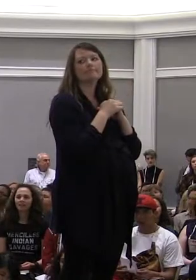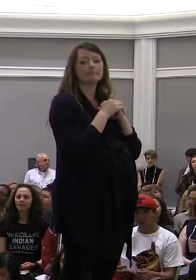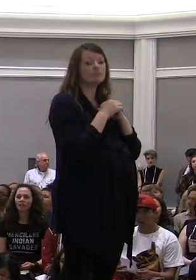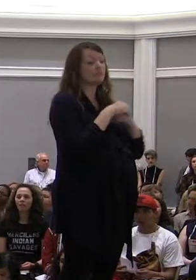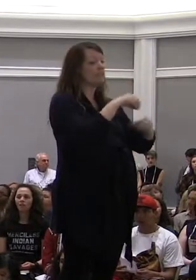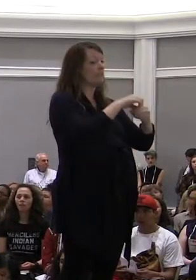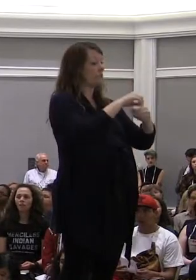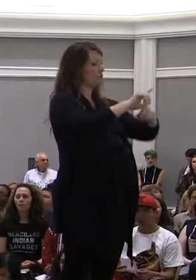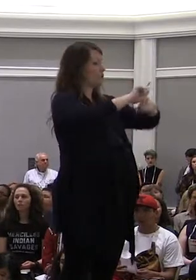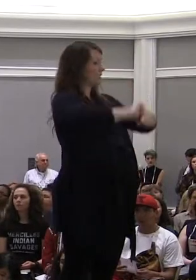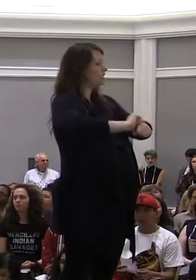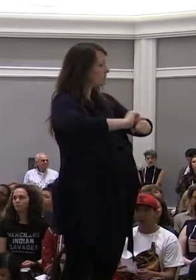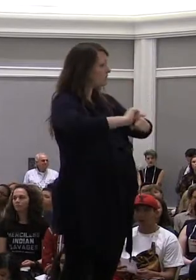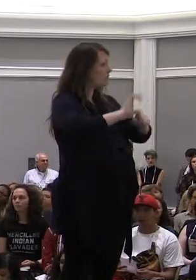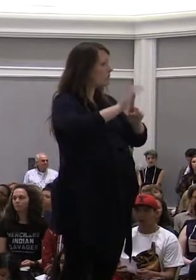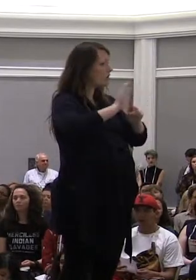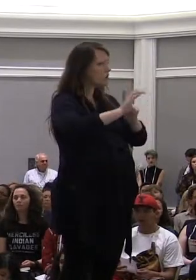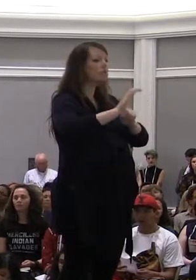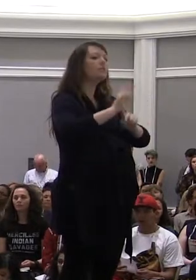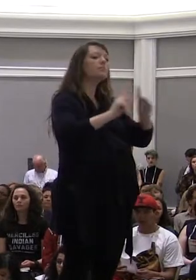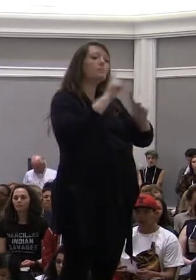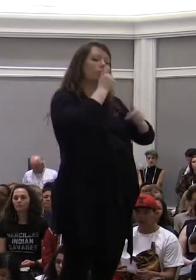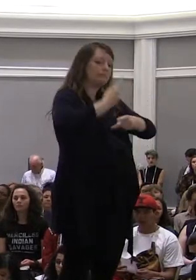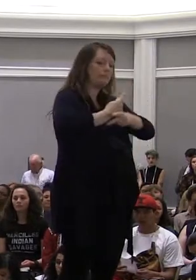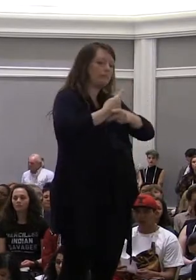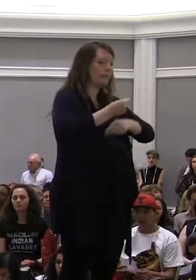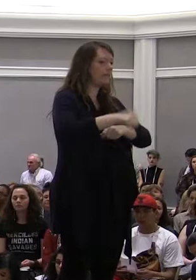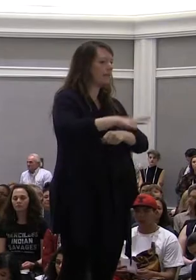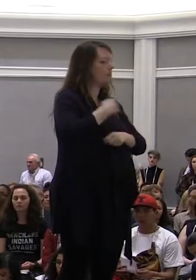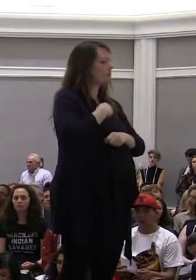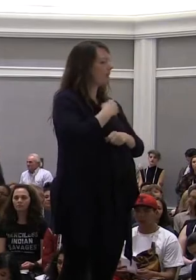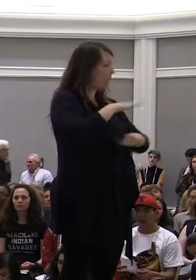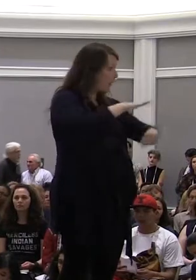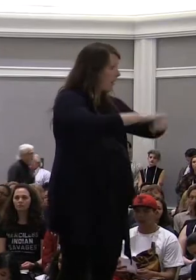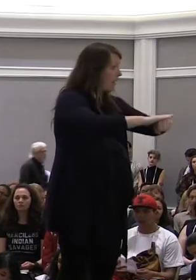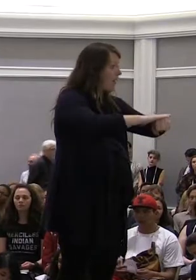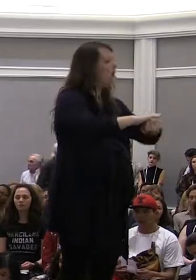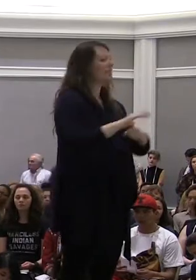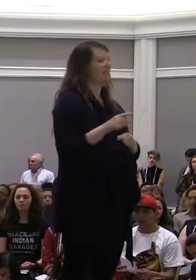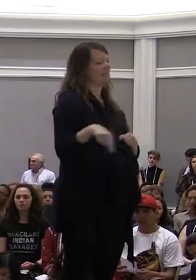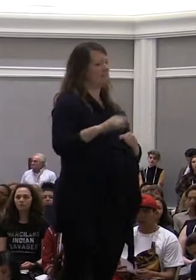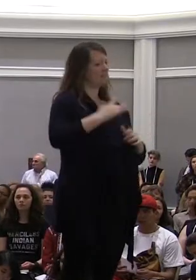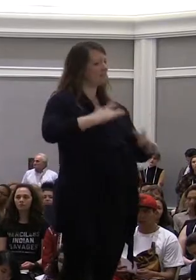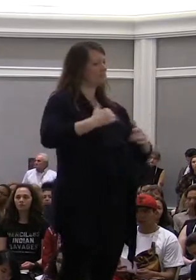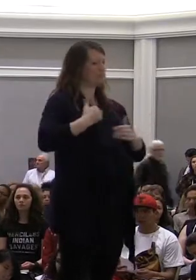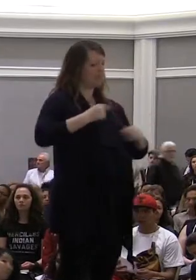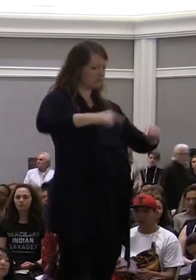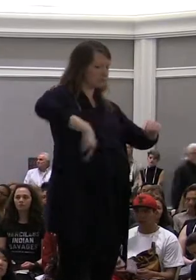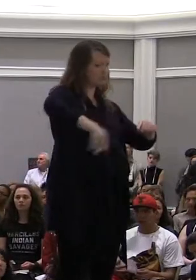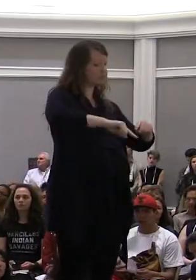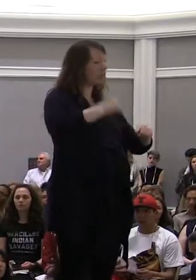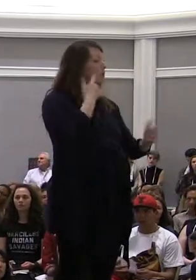and caretakers of the lands that we are on. and to acknowledge that I would like to invite Ty Defoe.